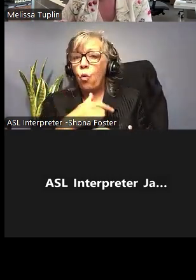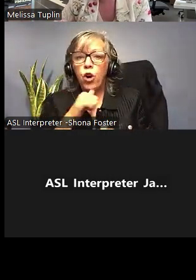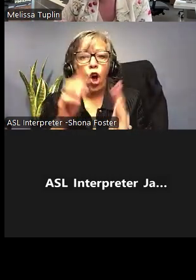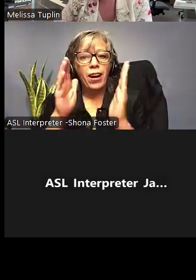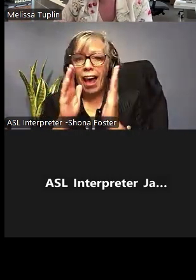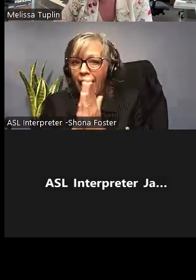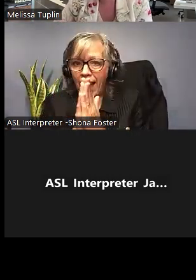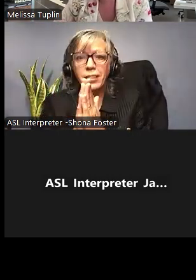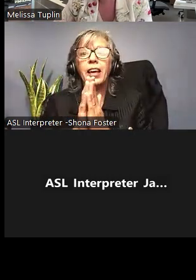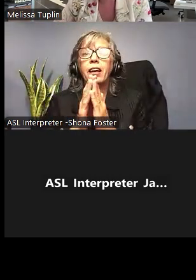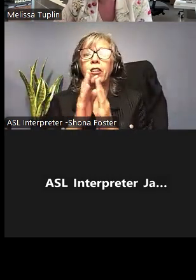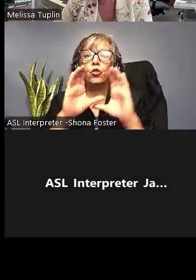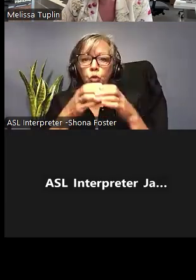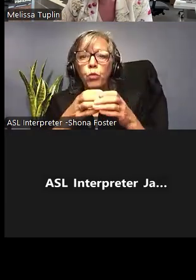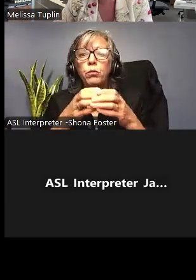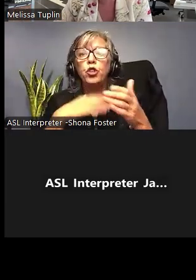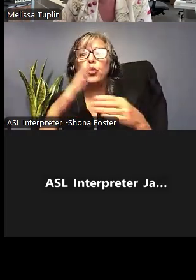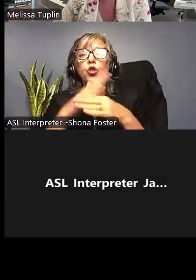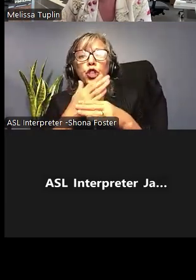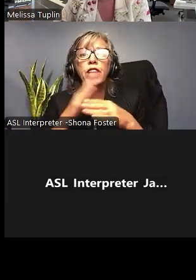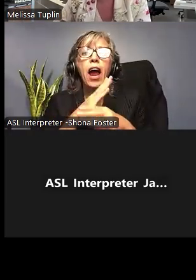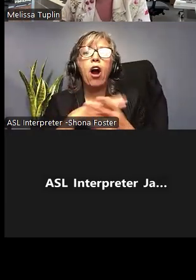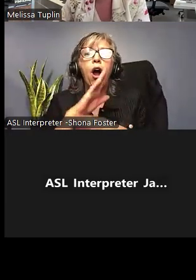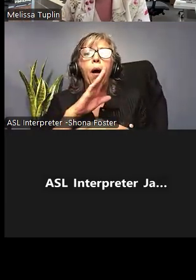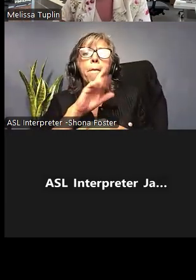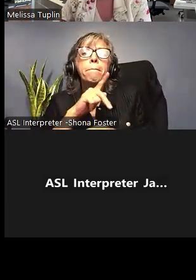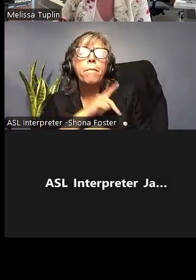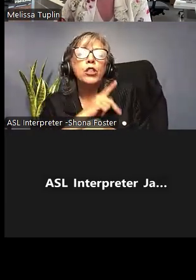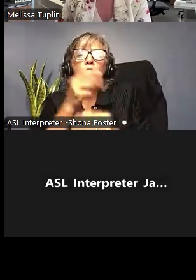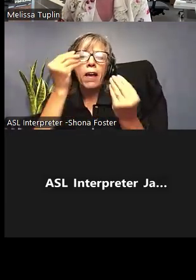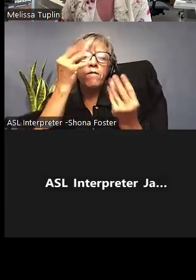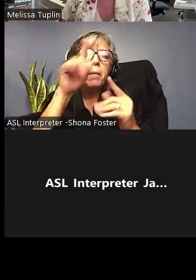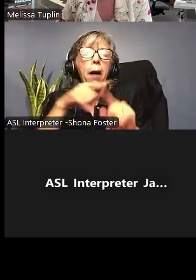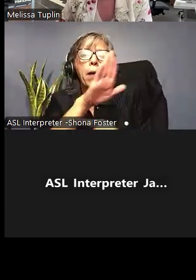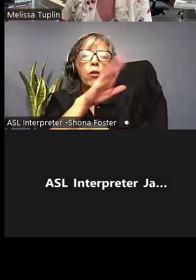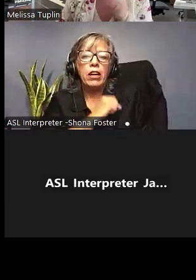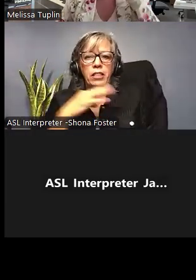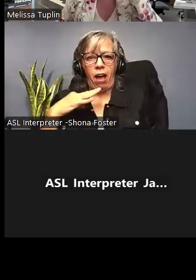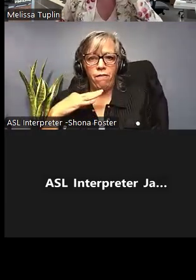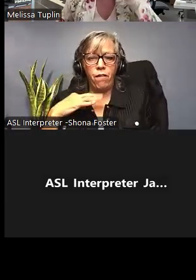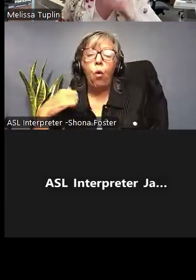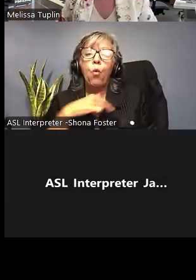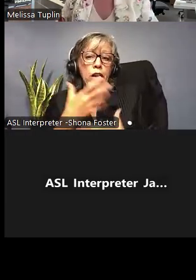identifying information of their staff in order to be considered, and we trust that organizations